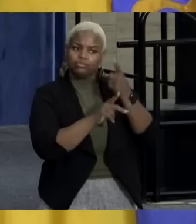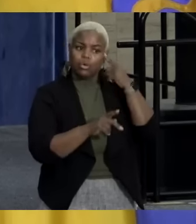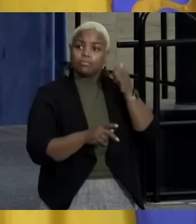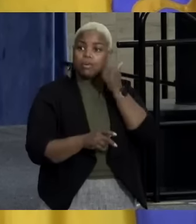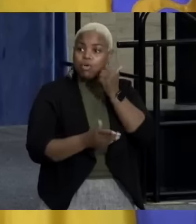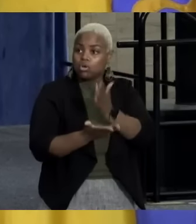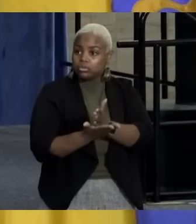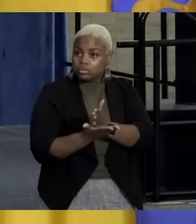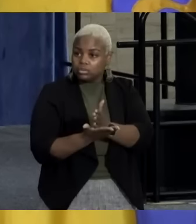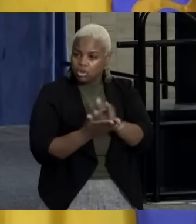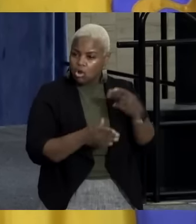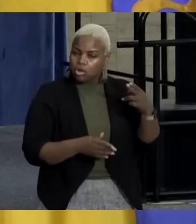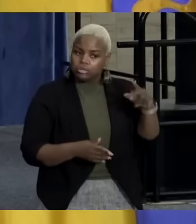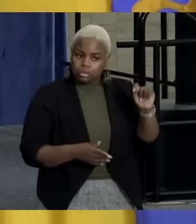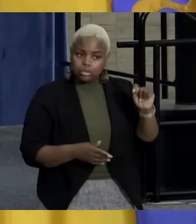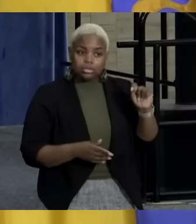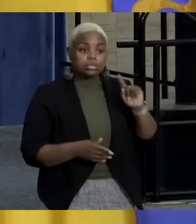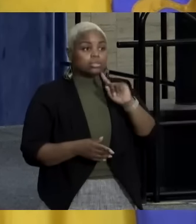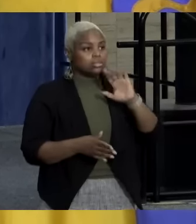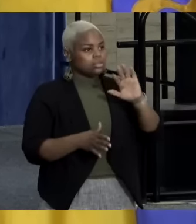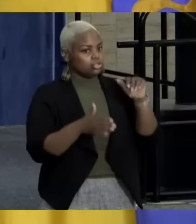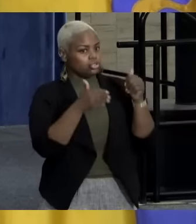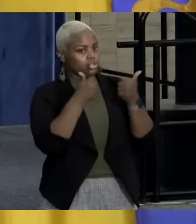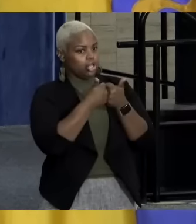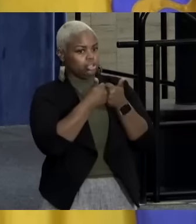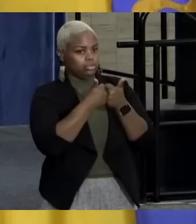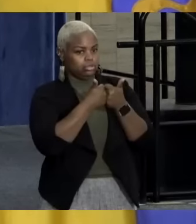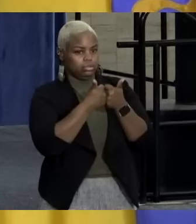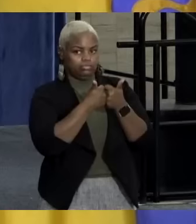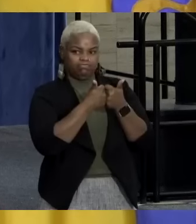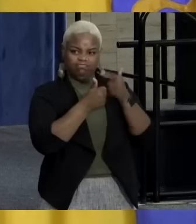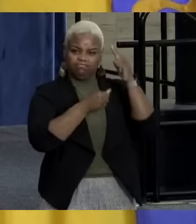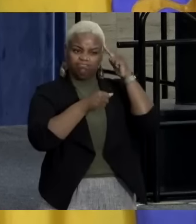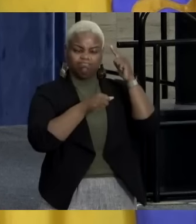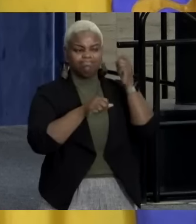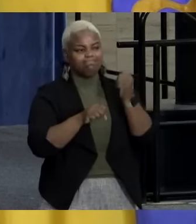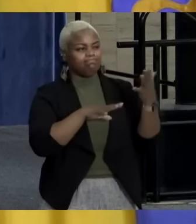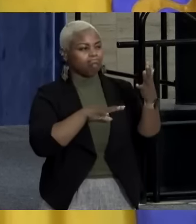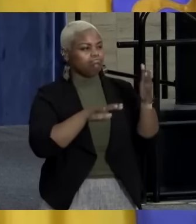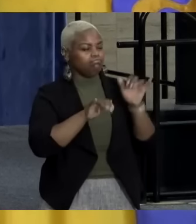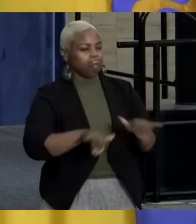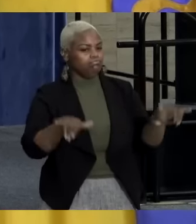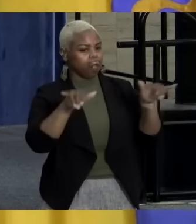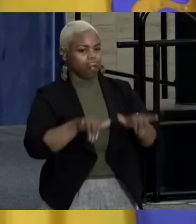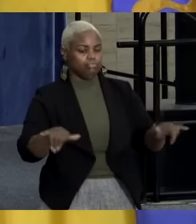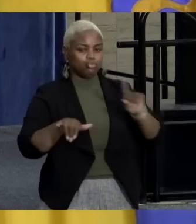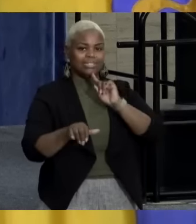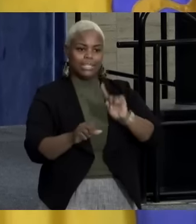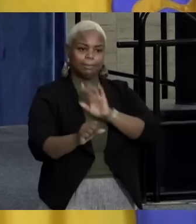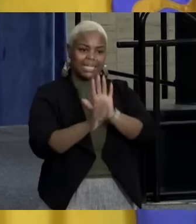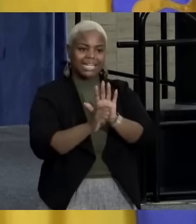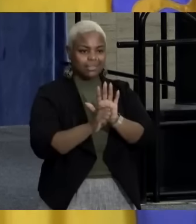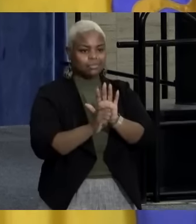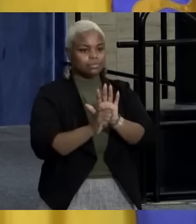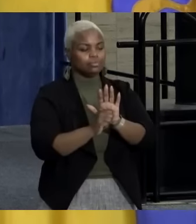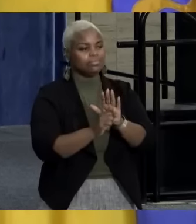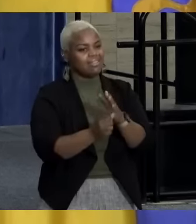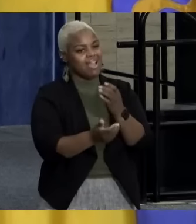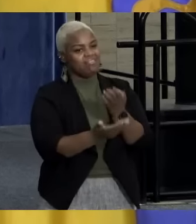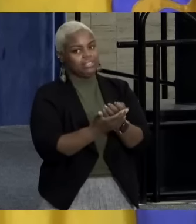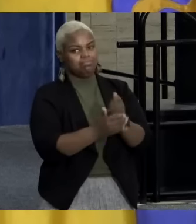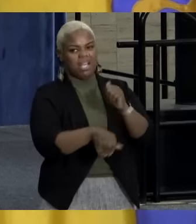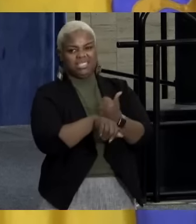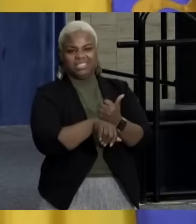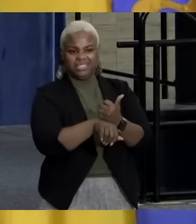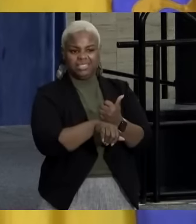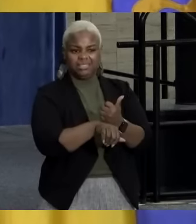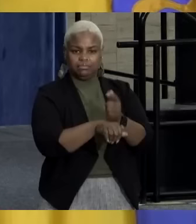outdated thinking and recommitting evidence-based medicine that empowers rather than restricts.